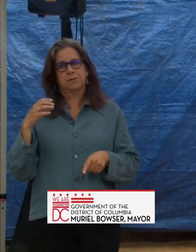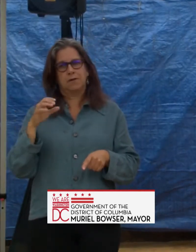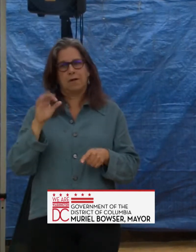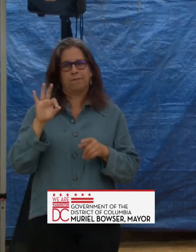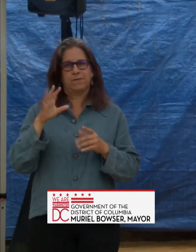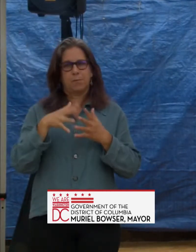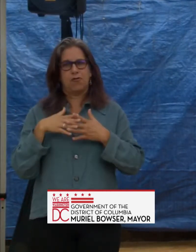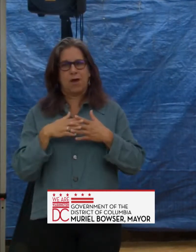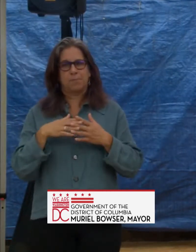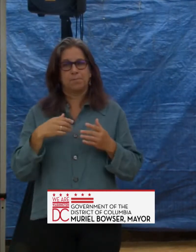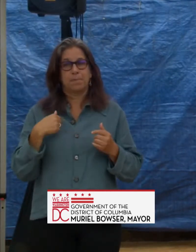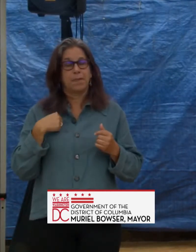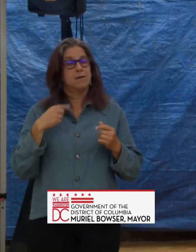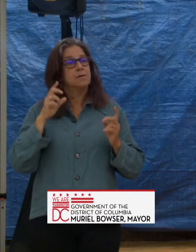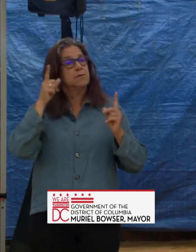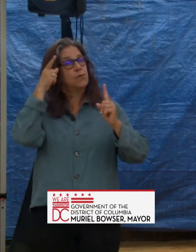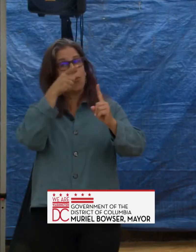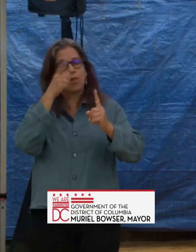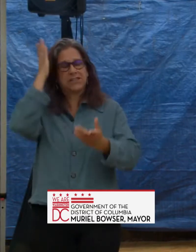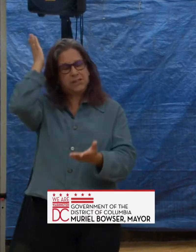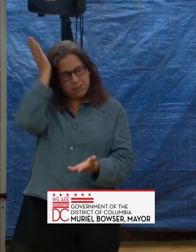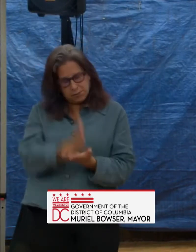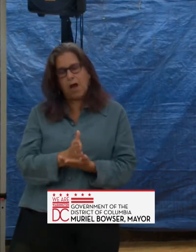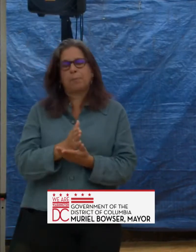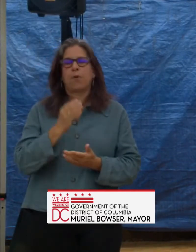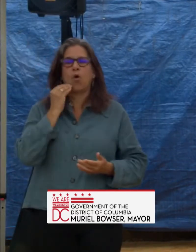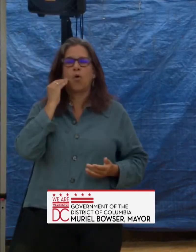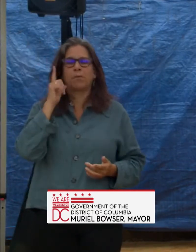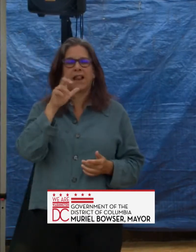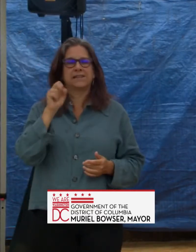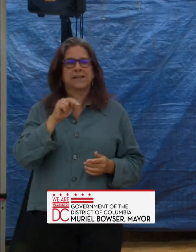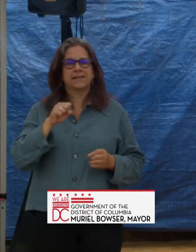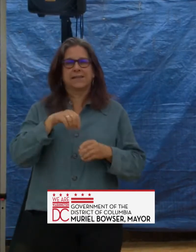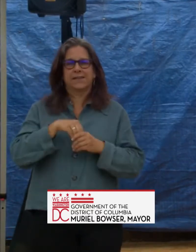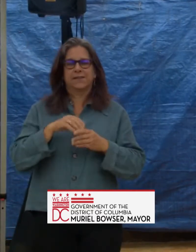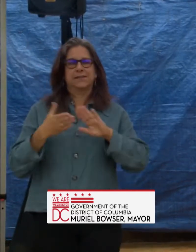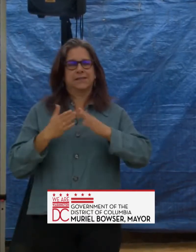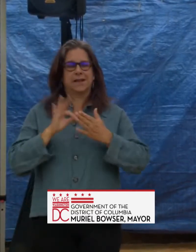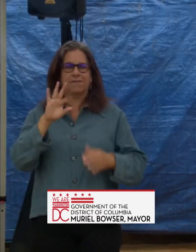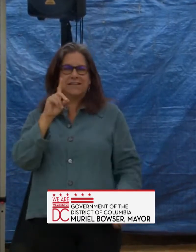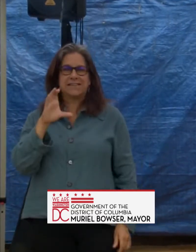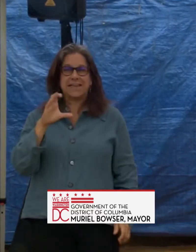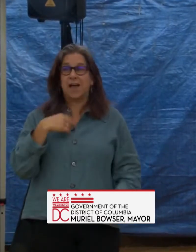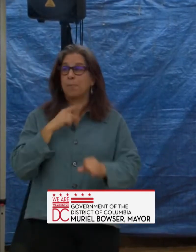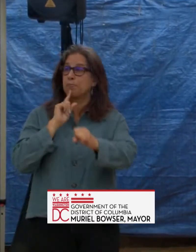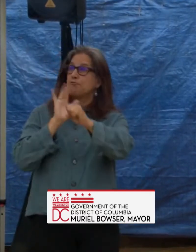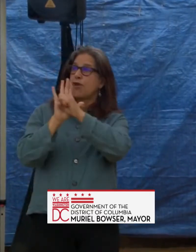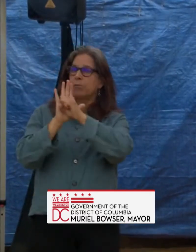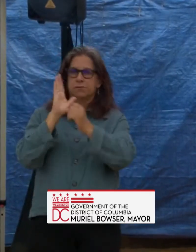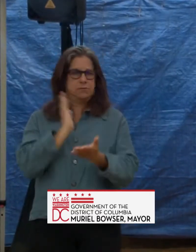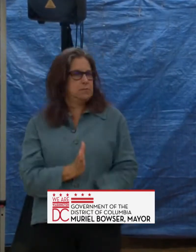AND THAT IS OUR COMMITMENT. NOW, NO ONE SAID IT WOULD BE EASY.